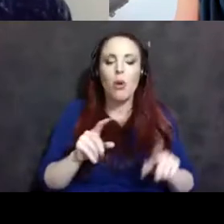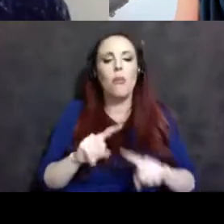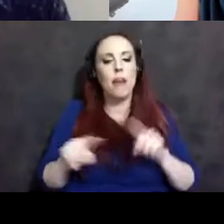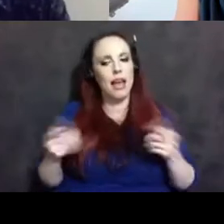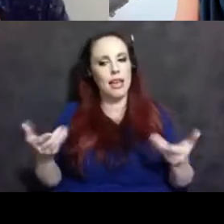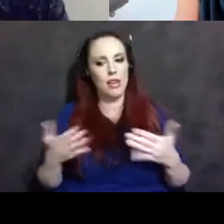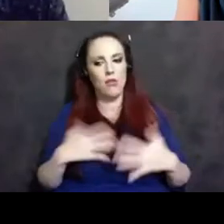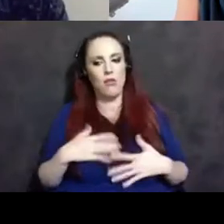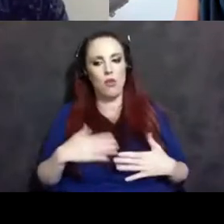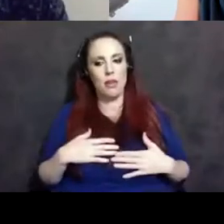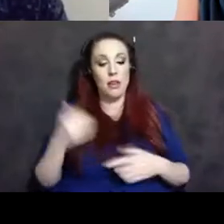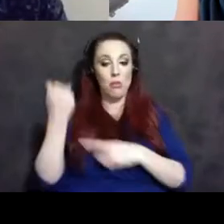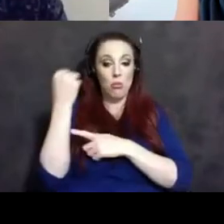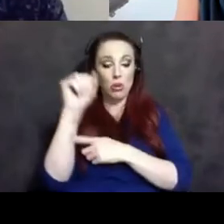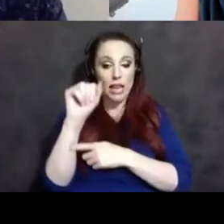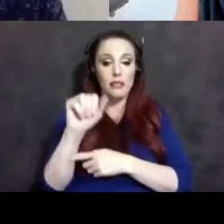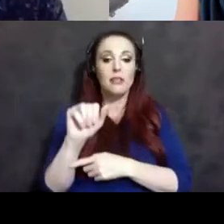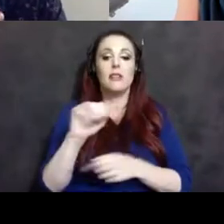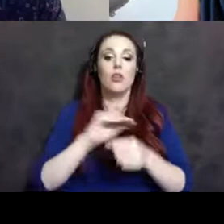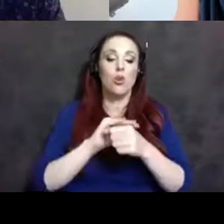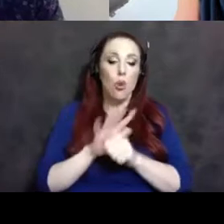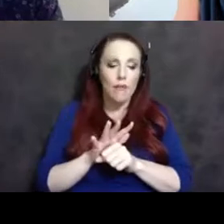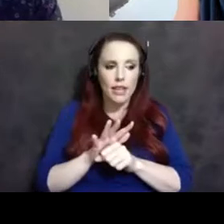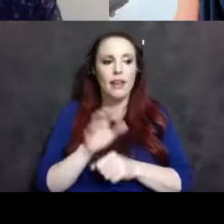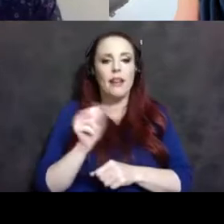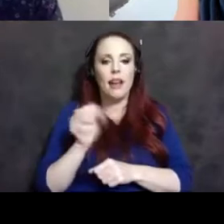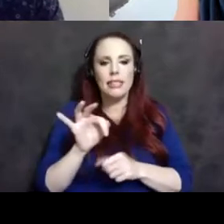This is for me where the protests and the COVID19 gave me.